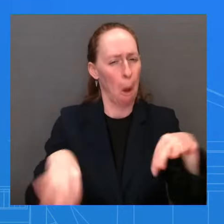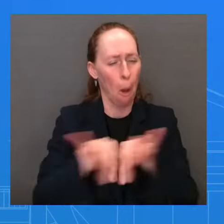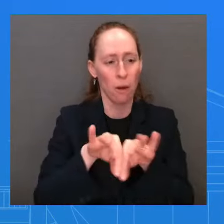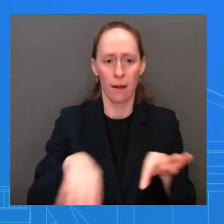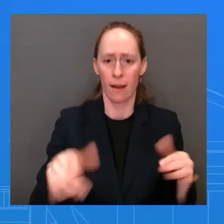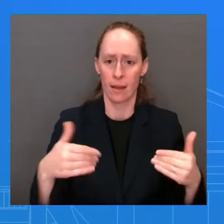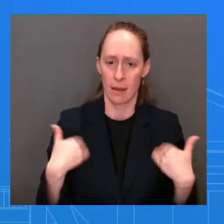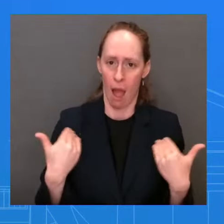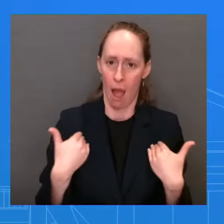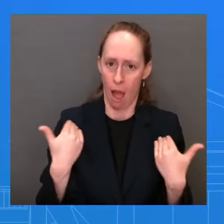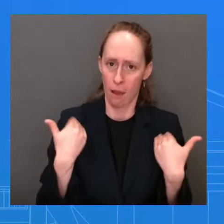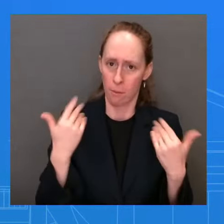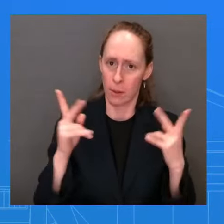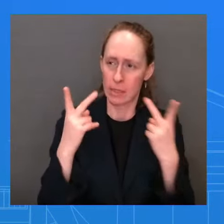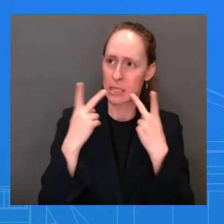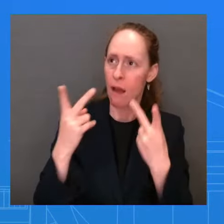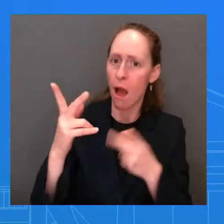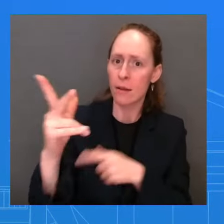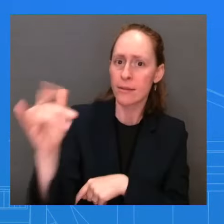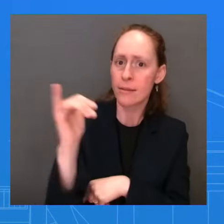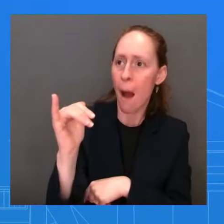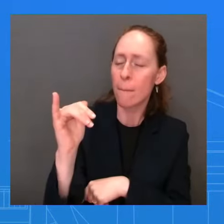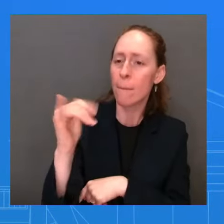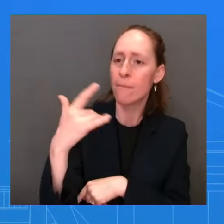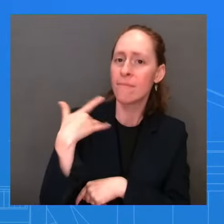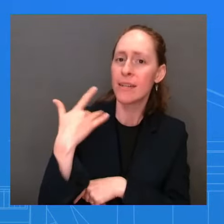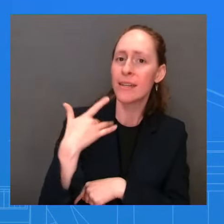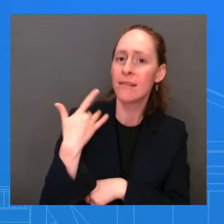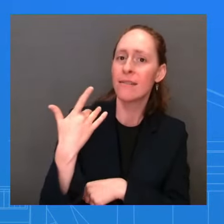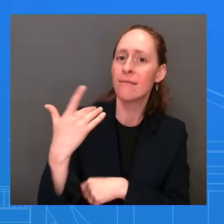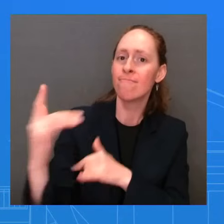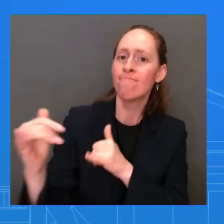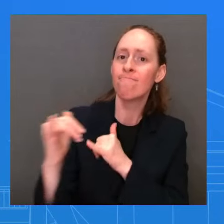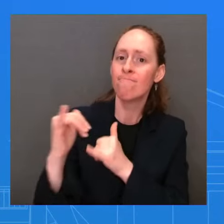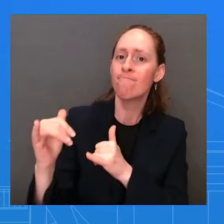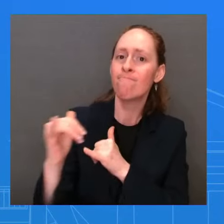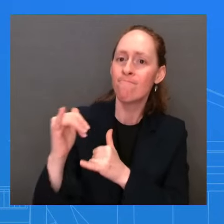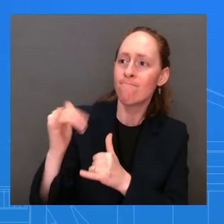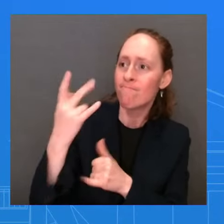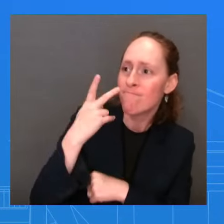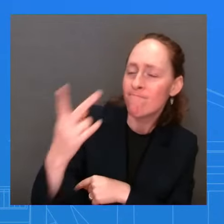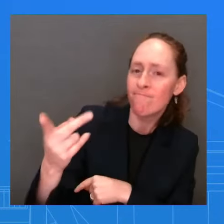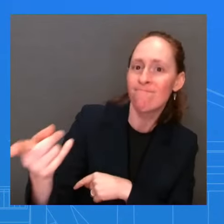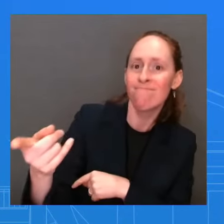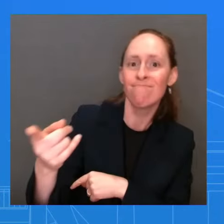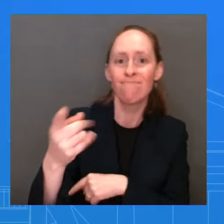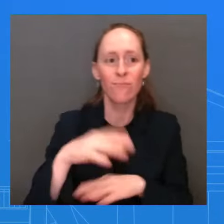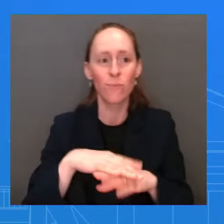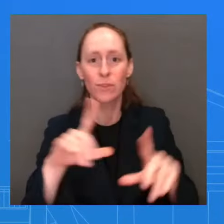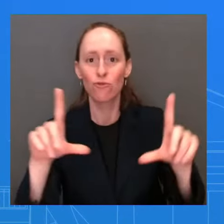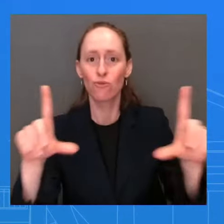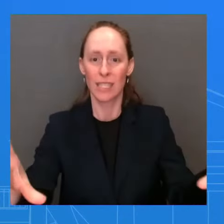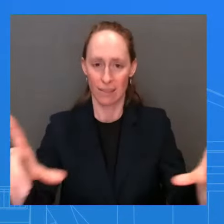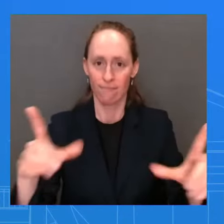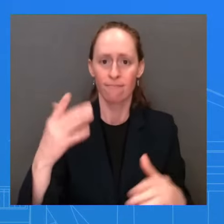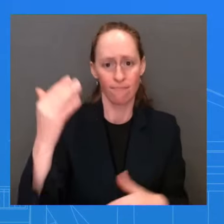and to know that they're embraced, valued, and not alone. We're delighted that "The L Word" lives on